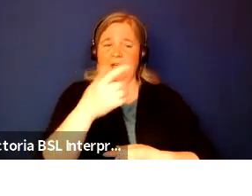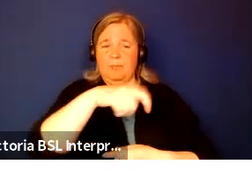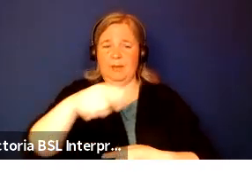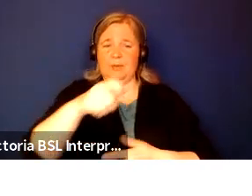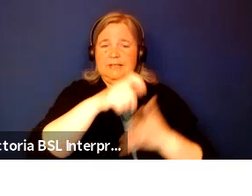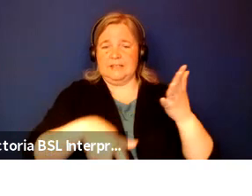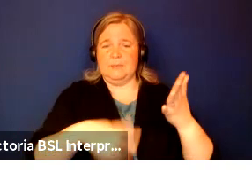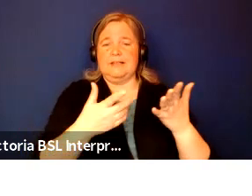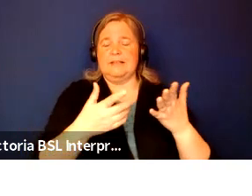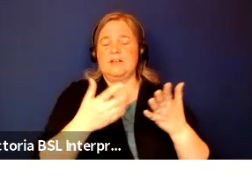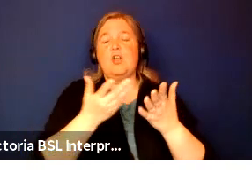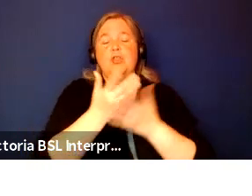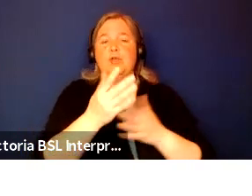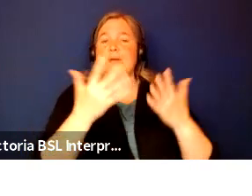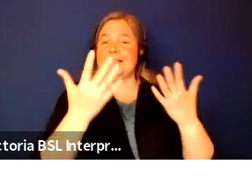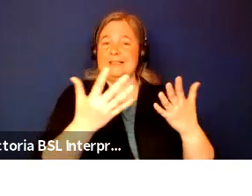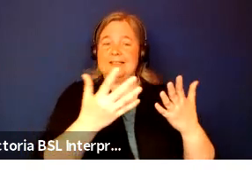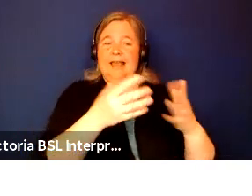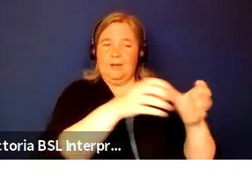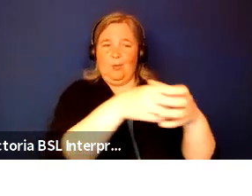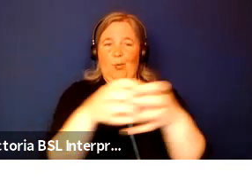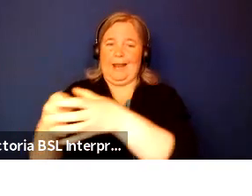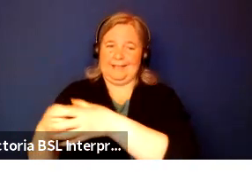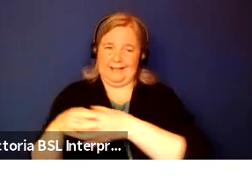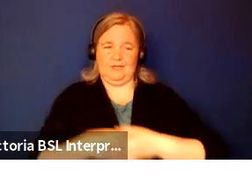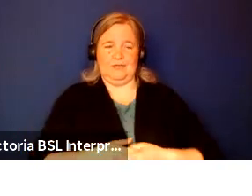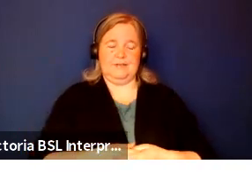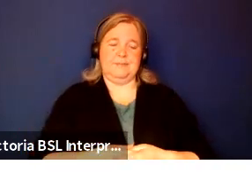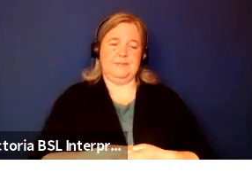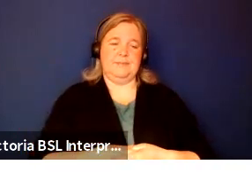disability through 10 OPDs. Next.